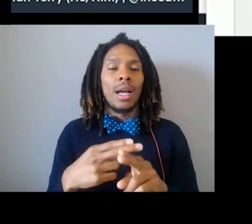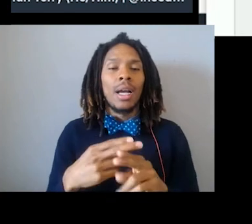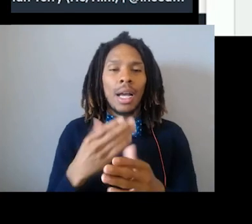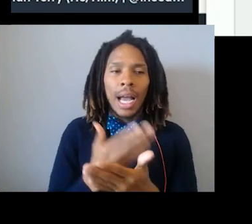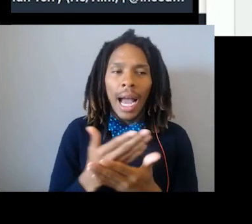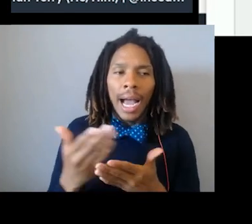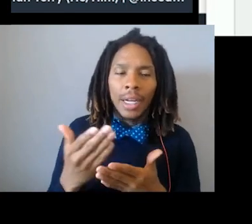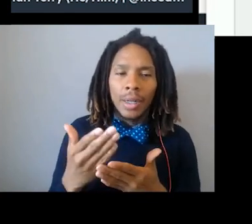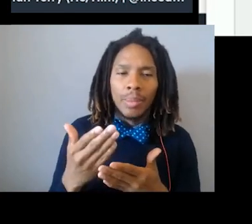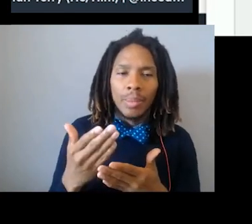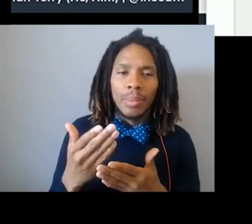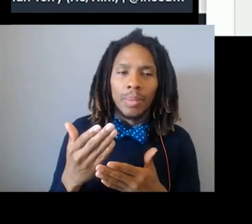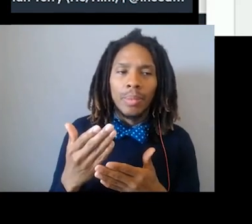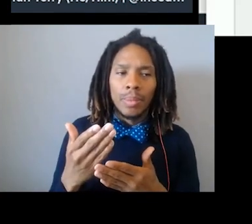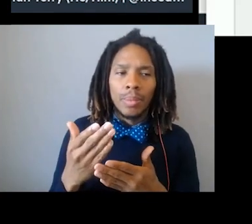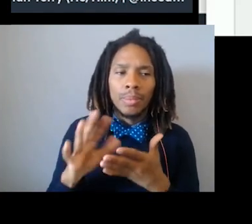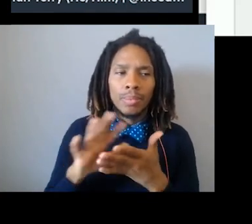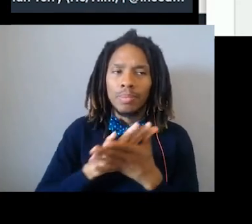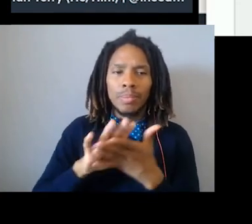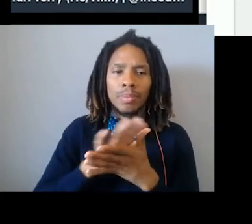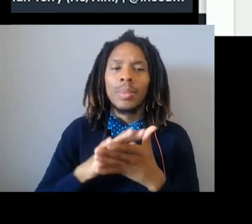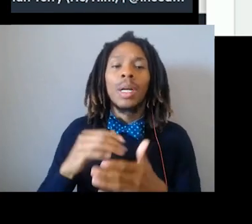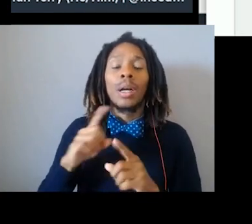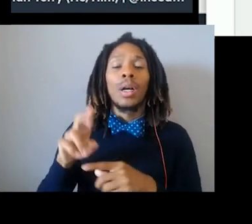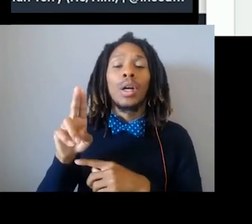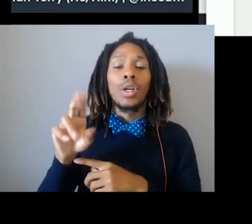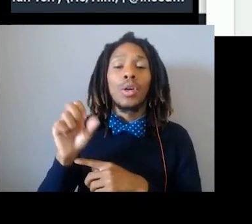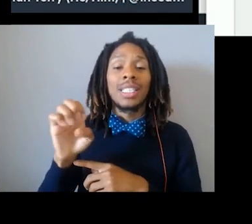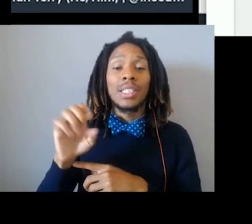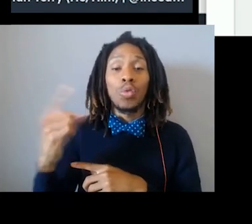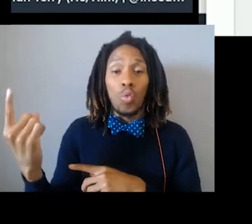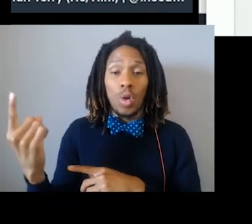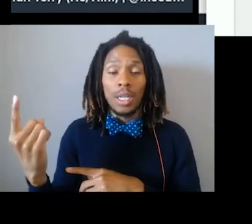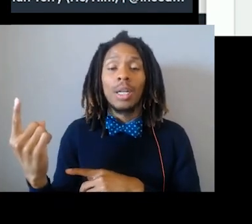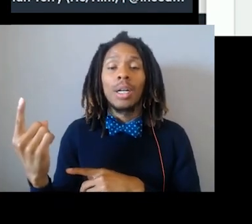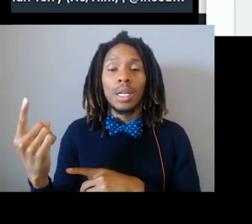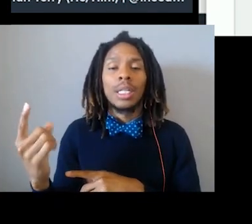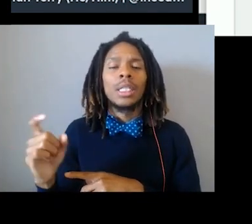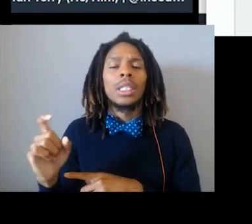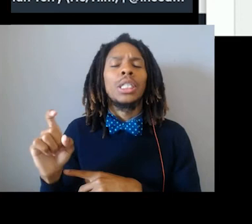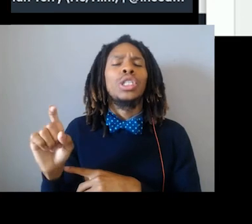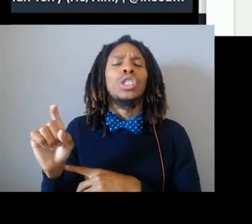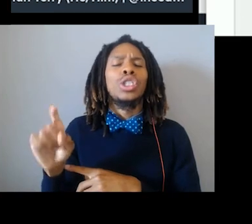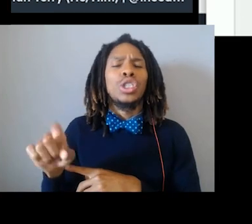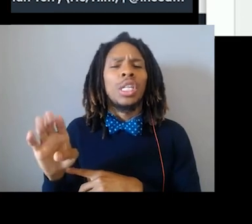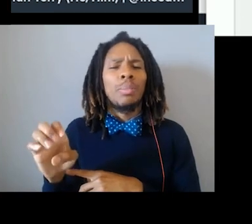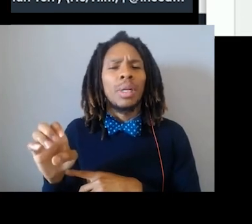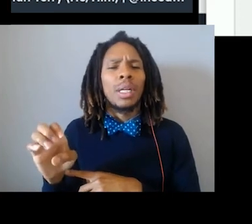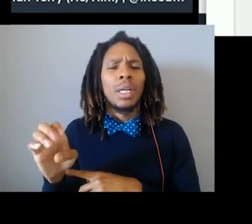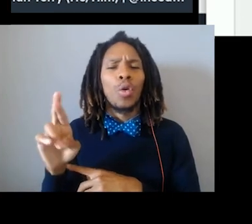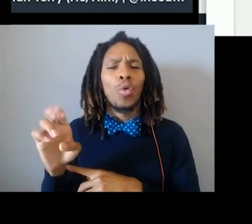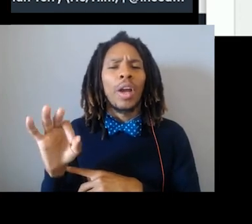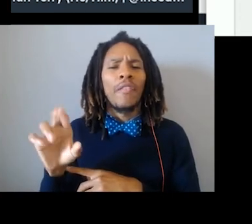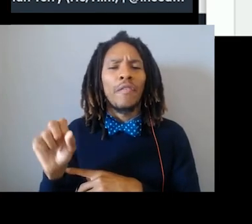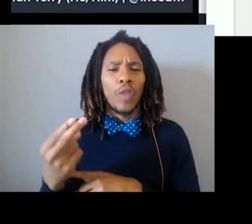So if I go to US-East-1, I should be able to refresh this. Now I have 15 items,